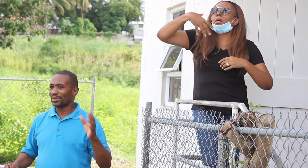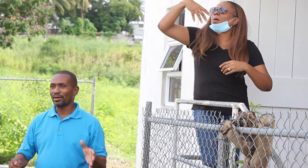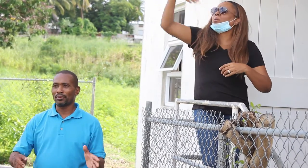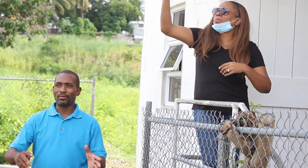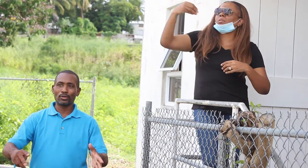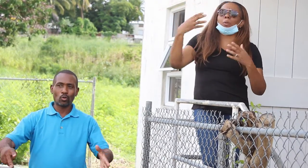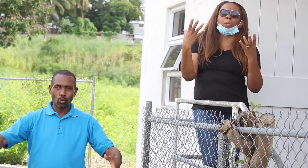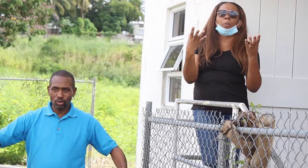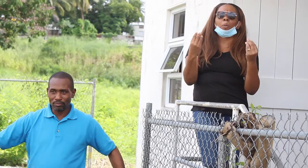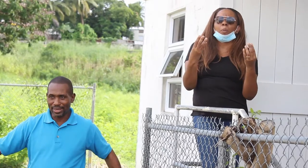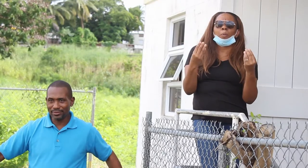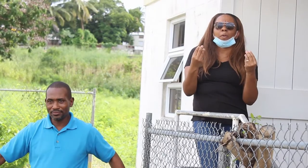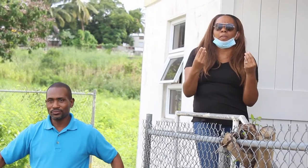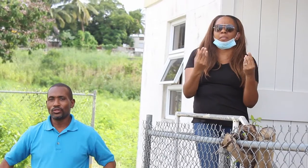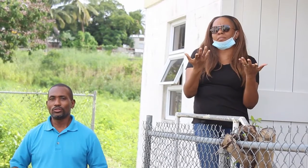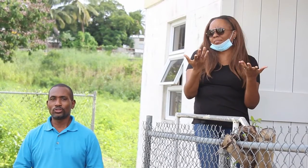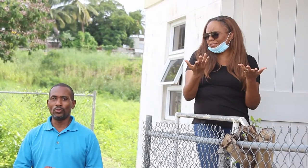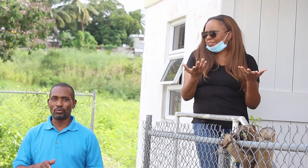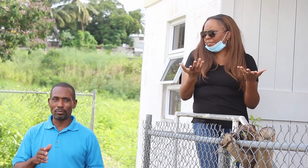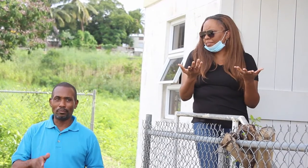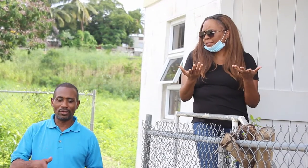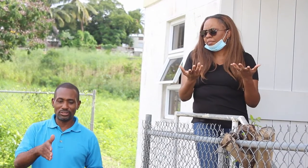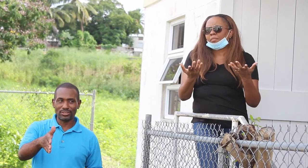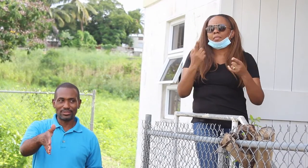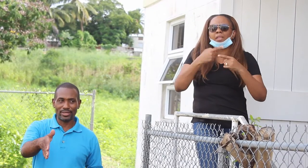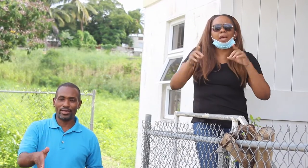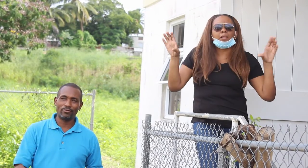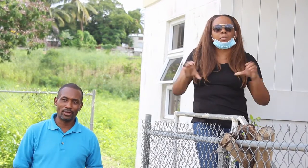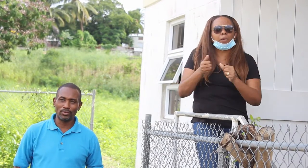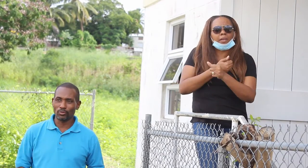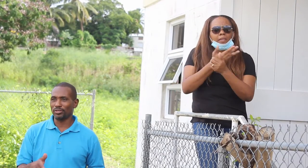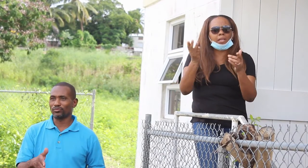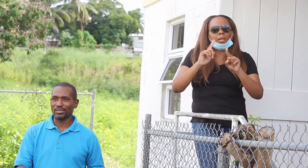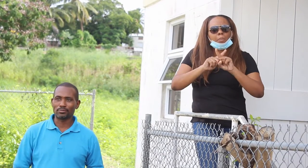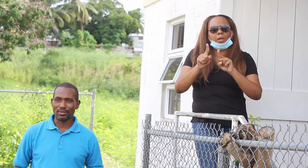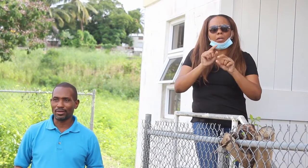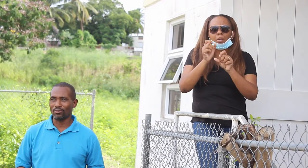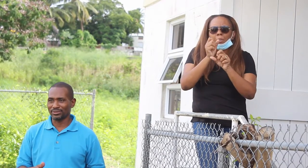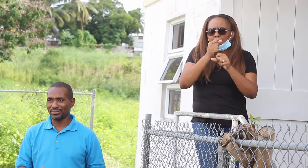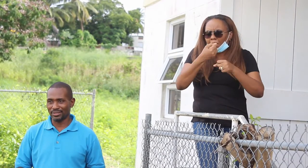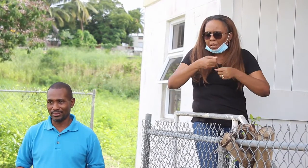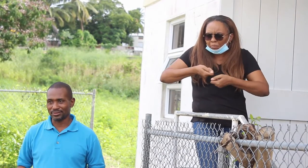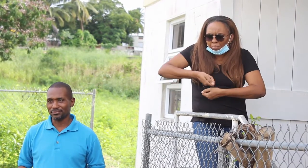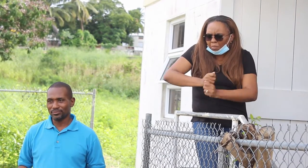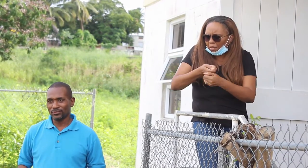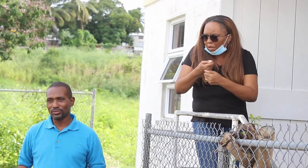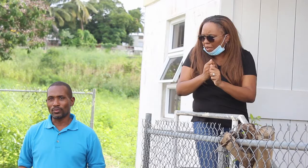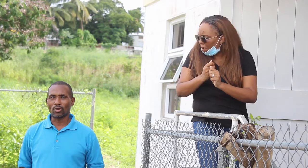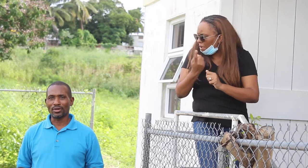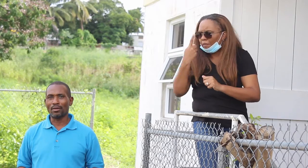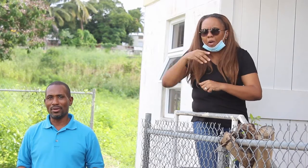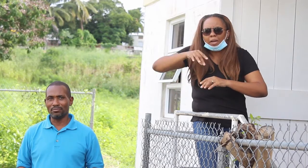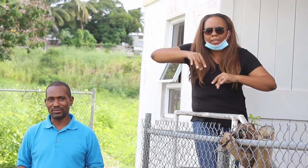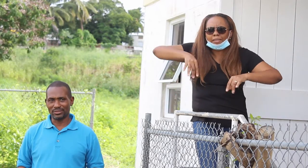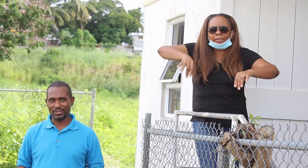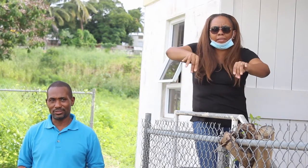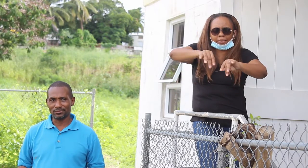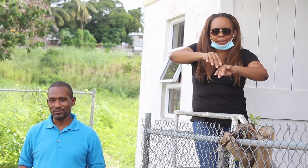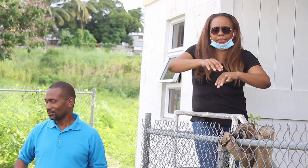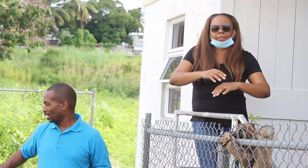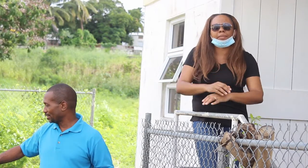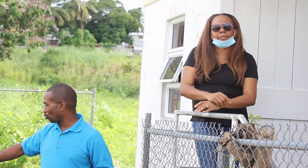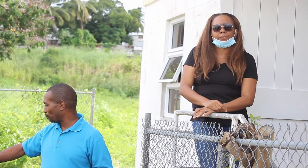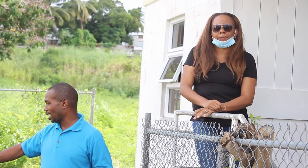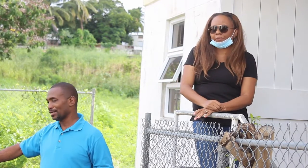can't prepare the full bed so we can prepare just the area we're going to transplant